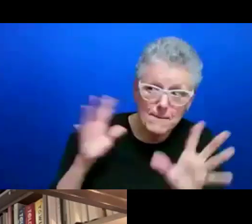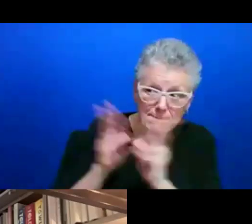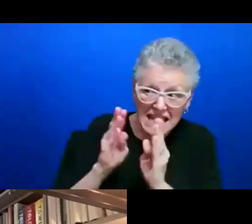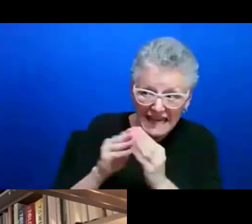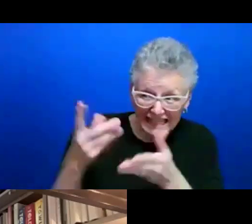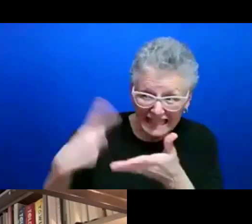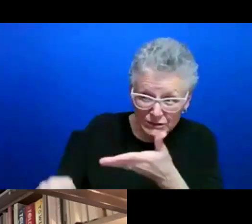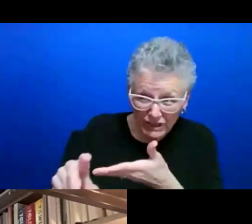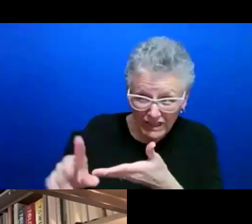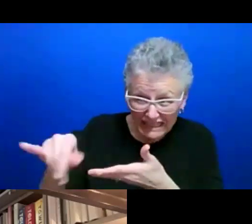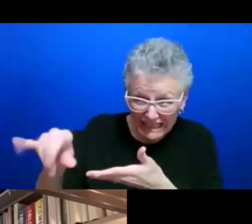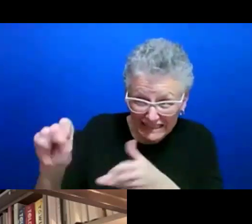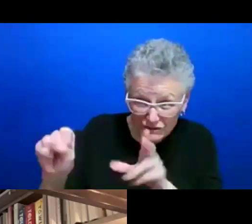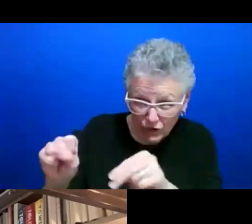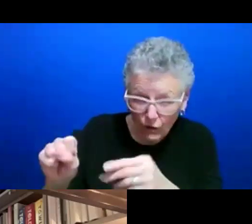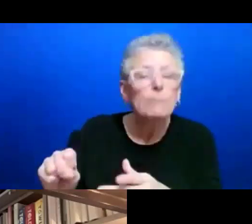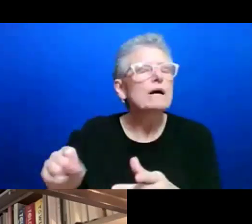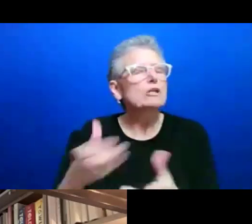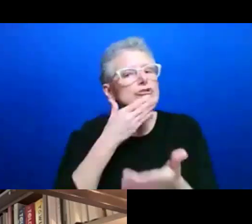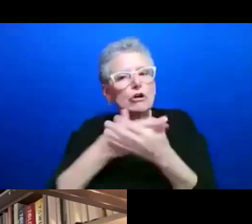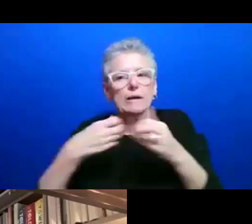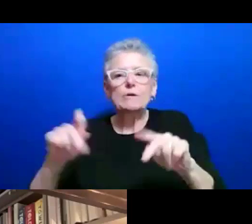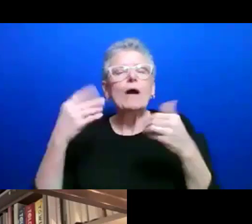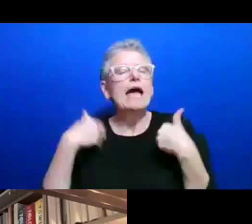a great opportunity to have all of those extra providers